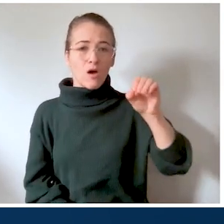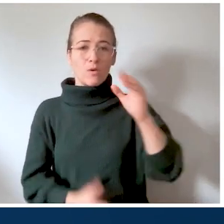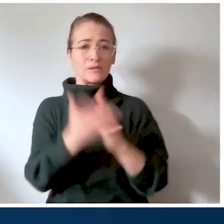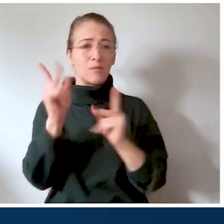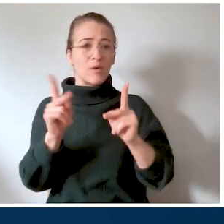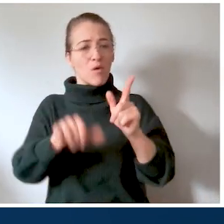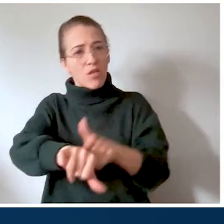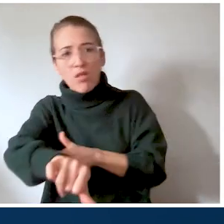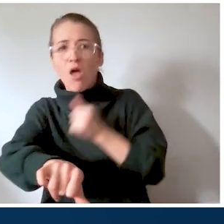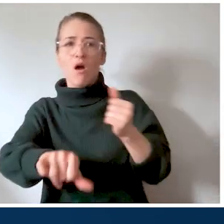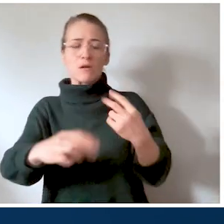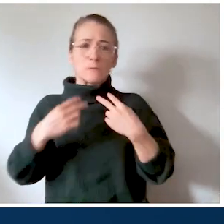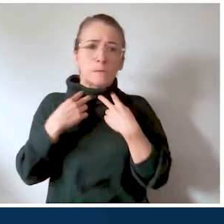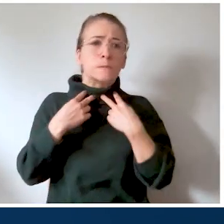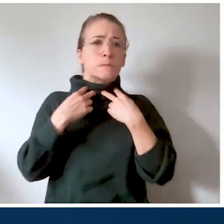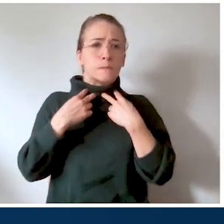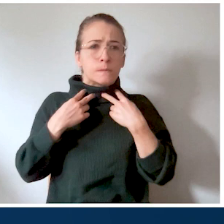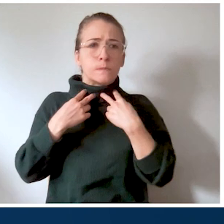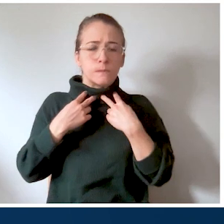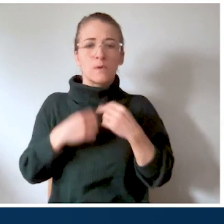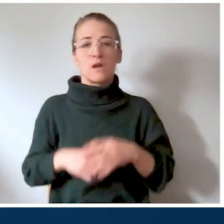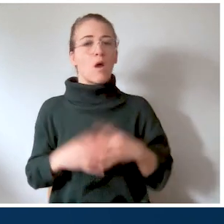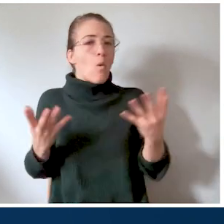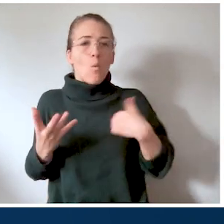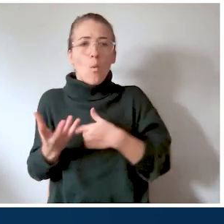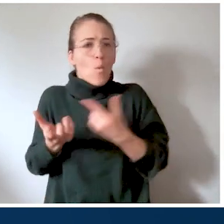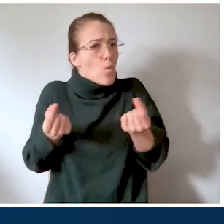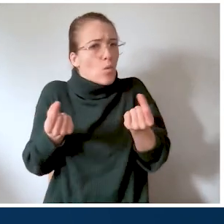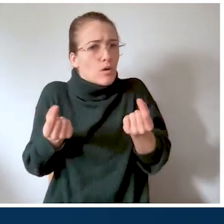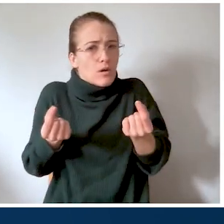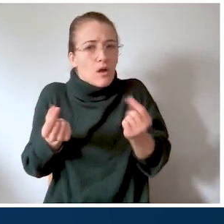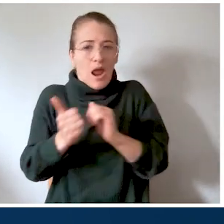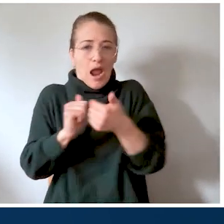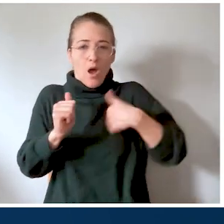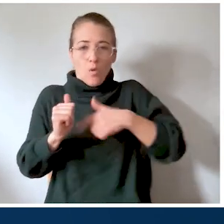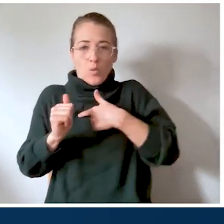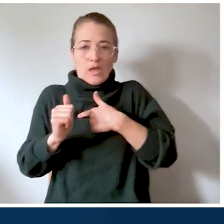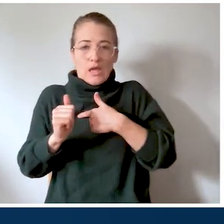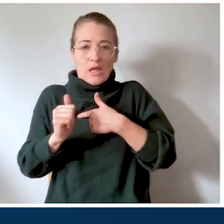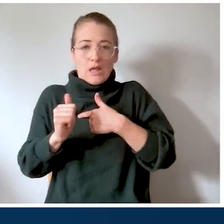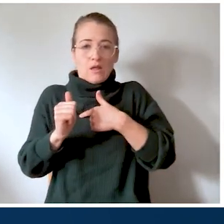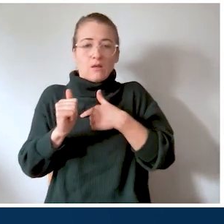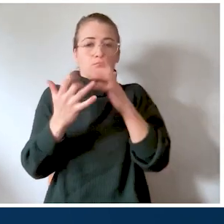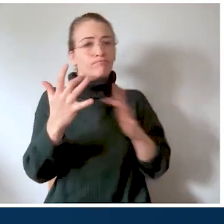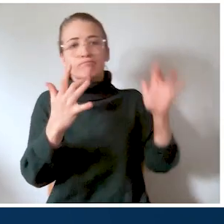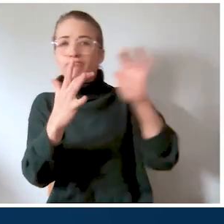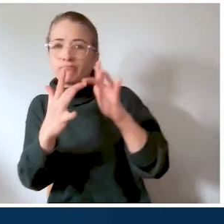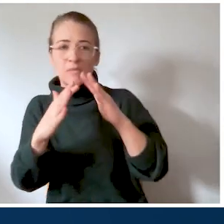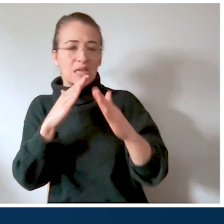weren't able to get out of their homes. What do we do then? How can we get to our town supervisors?